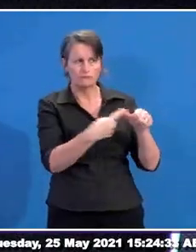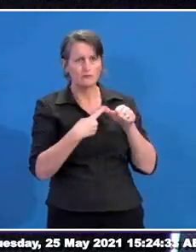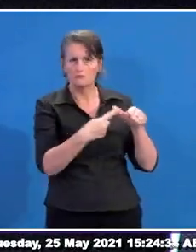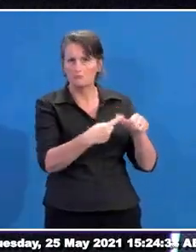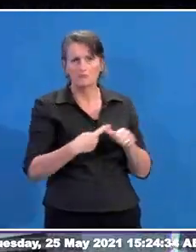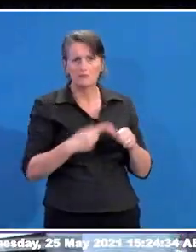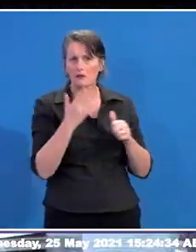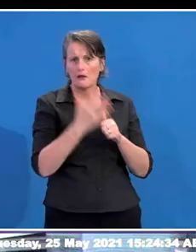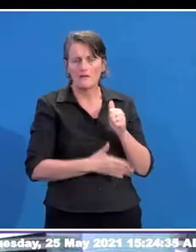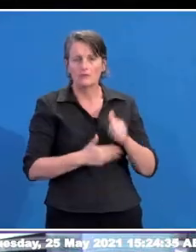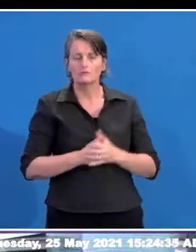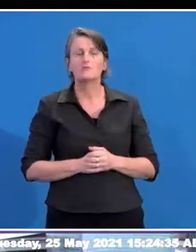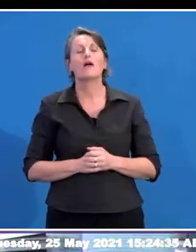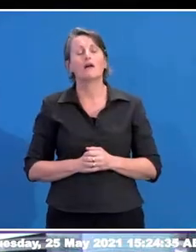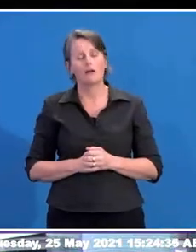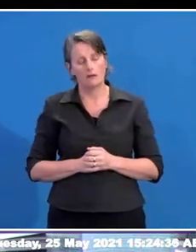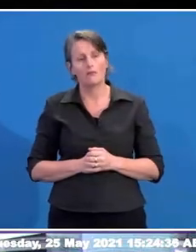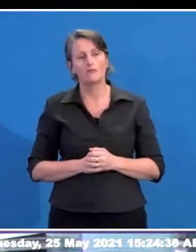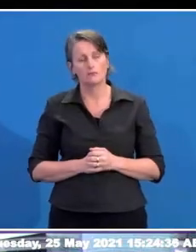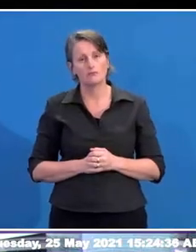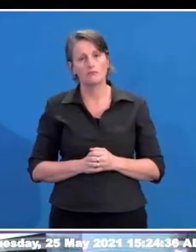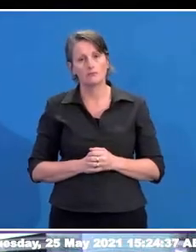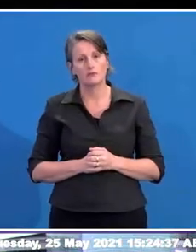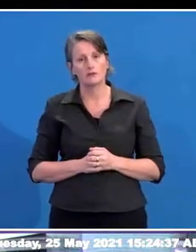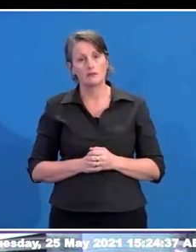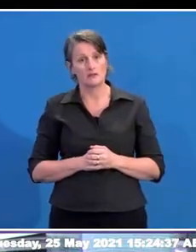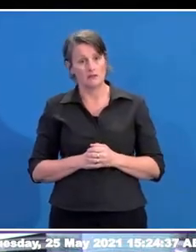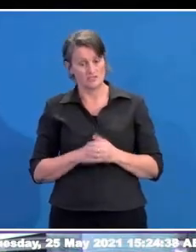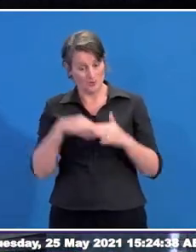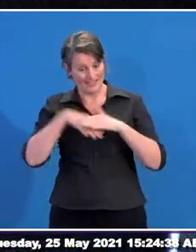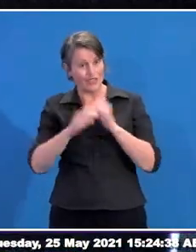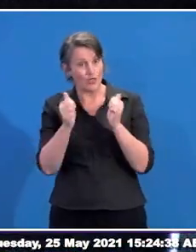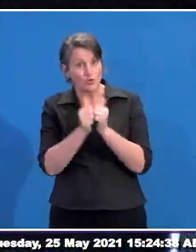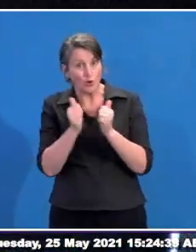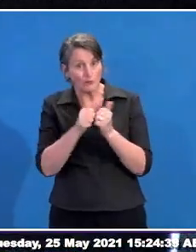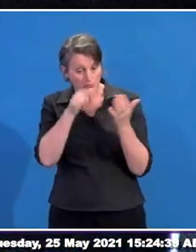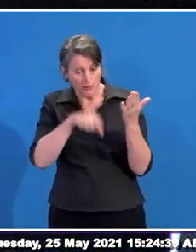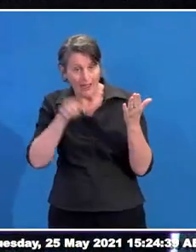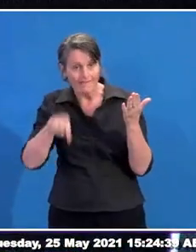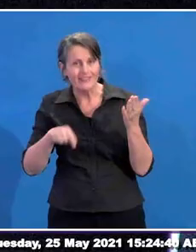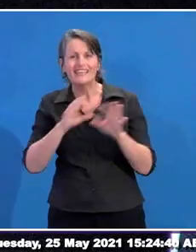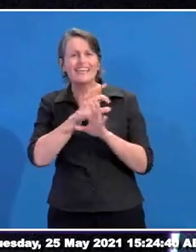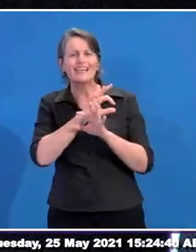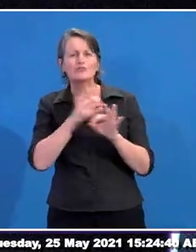Is that particular allegation in this document somewhere? It's not an allegation, but it did come up as a point